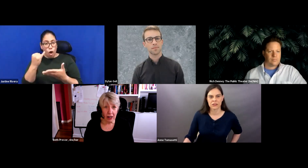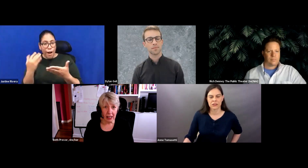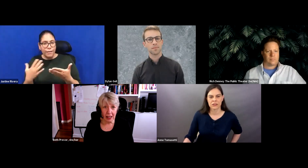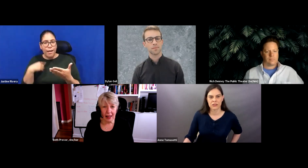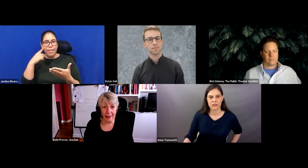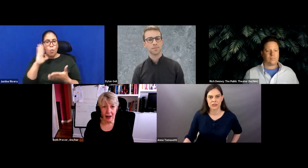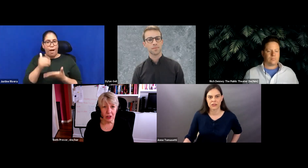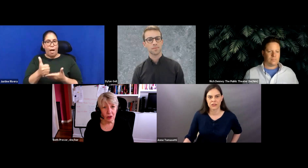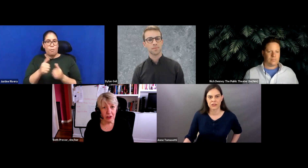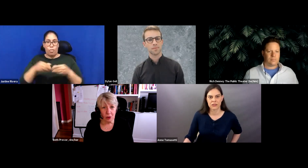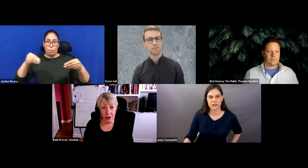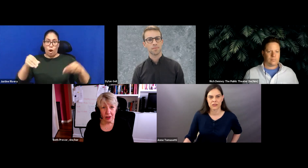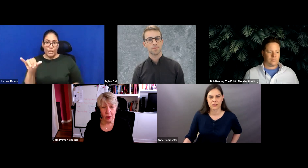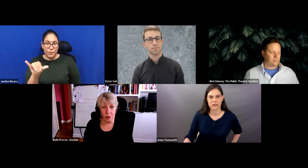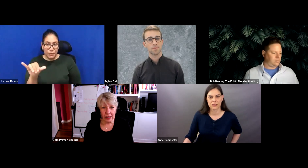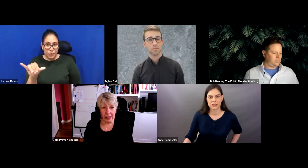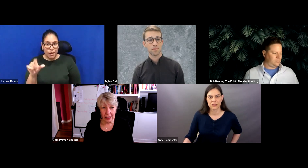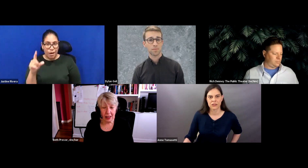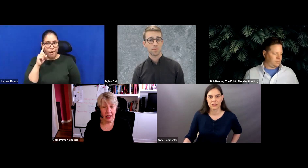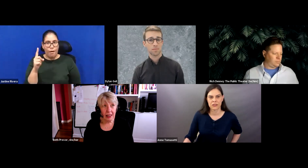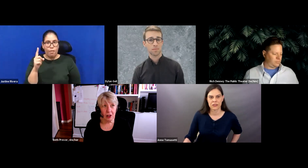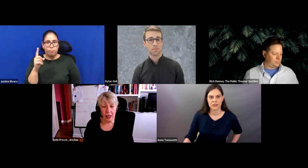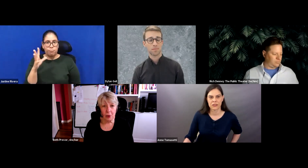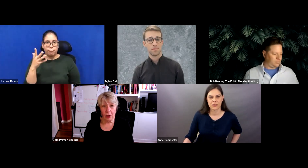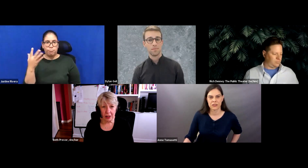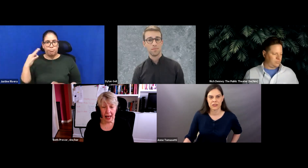marketing, and that was also a really, you know, important